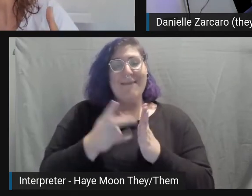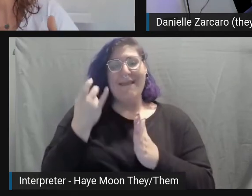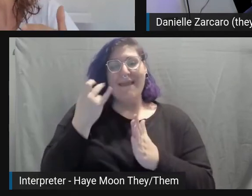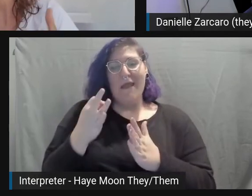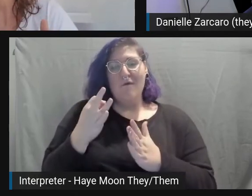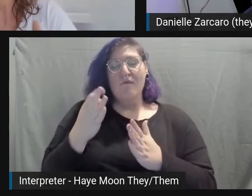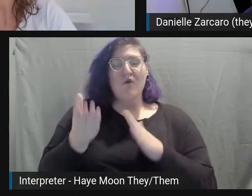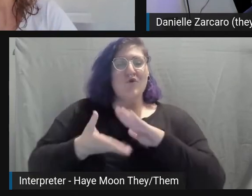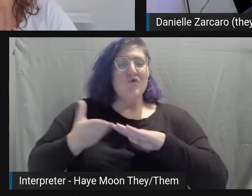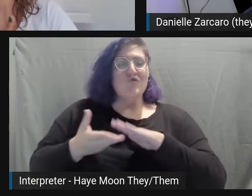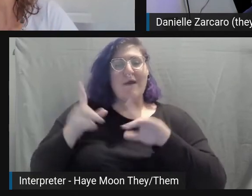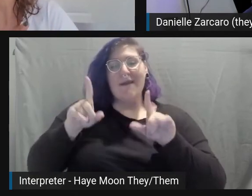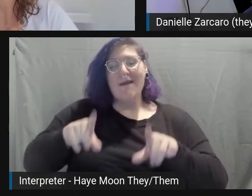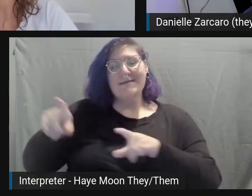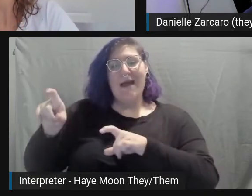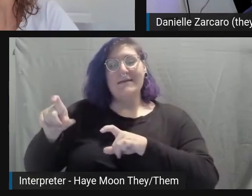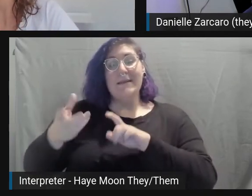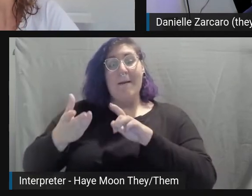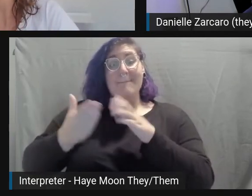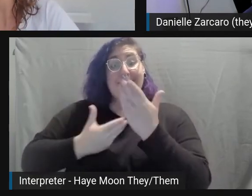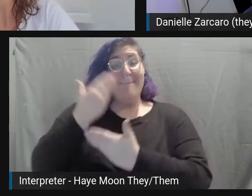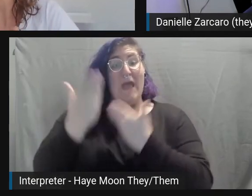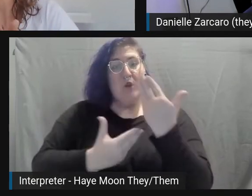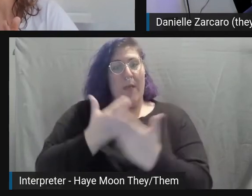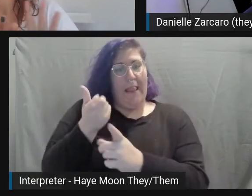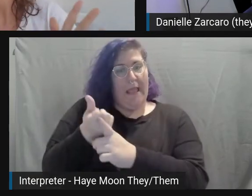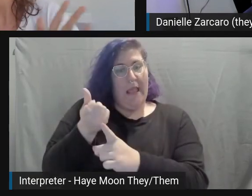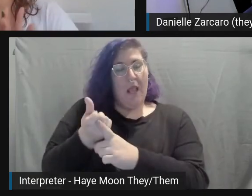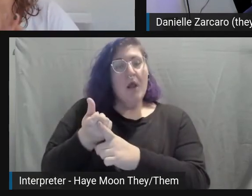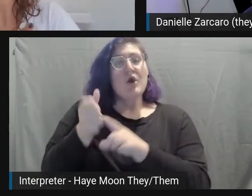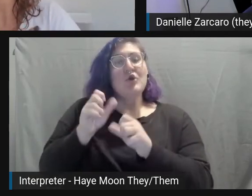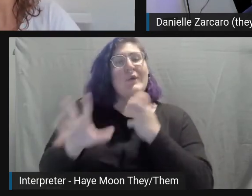or those results within the reports that we generate. I hope that answers it.